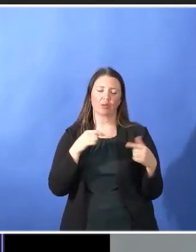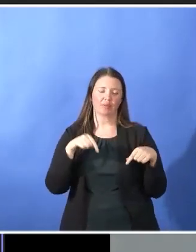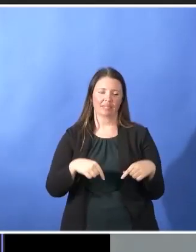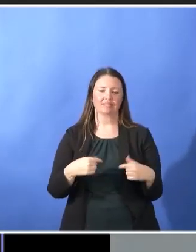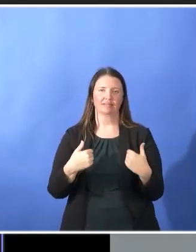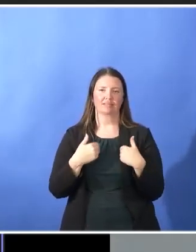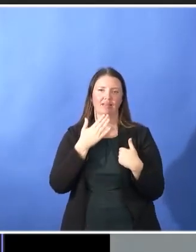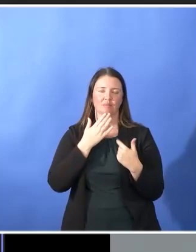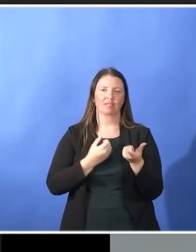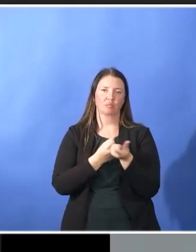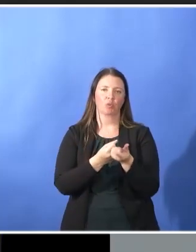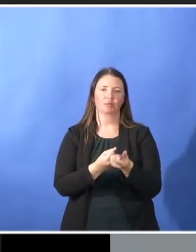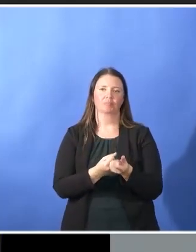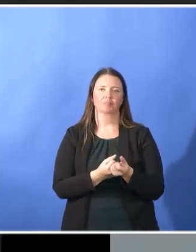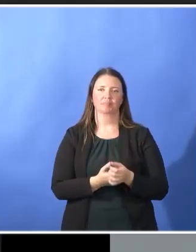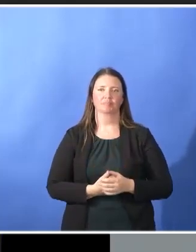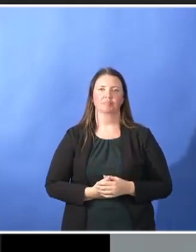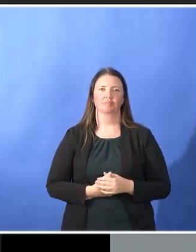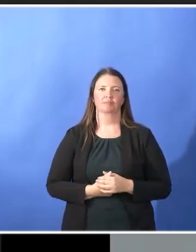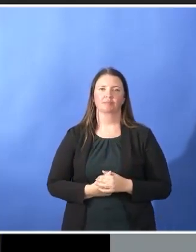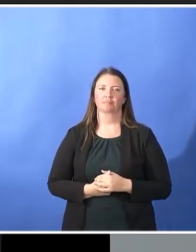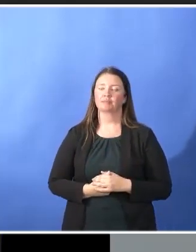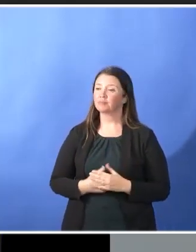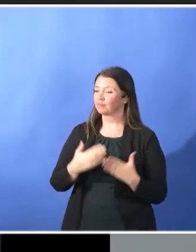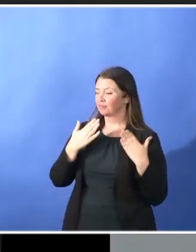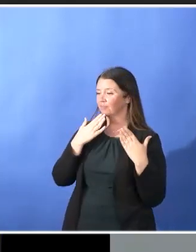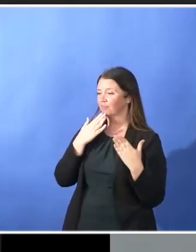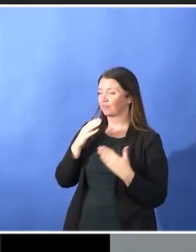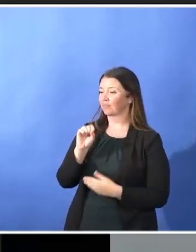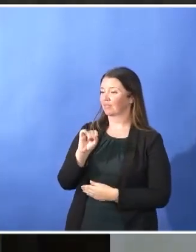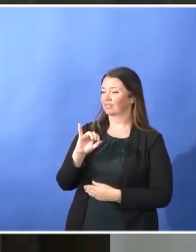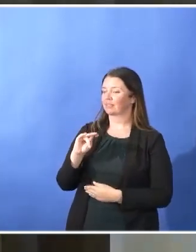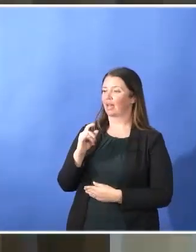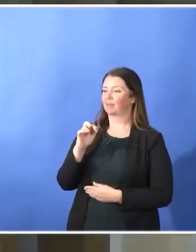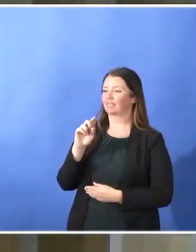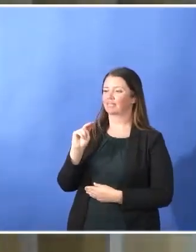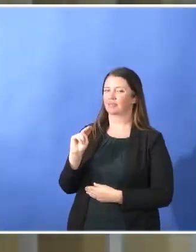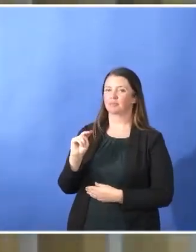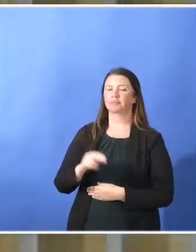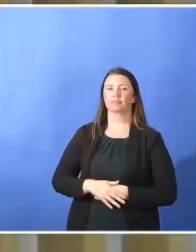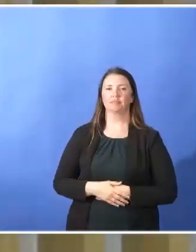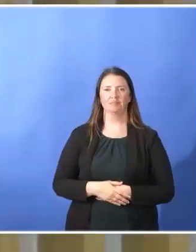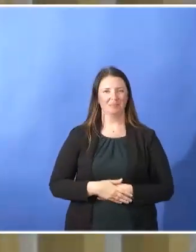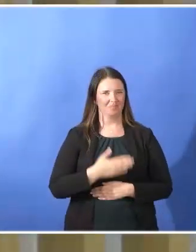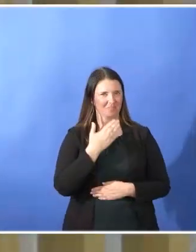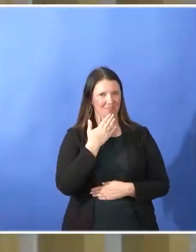COMMISSIONER SIMINGTON? COMMISSIONER SIMINGTON: THANK YOU.